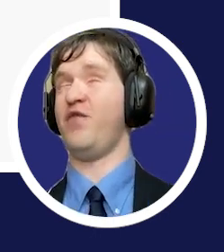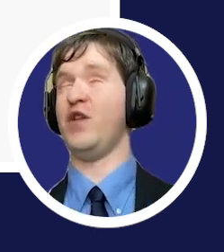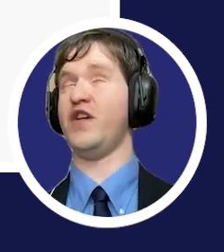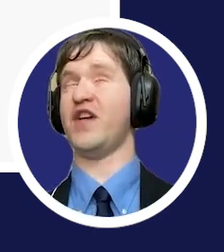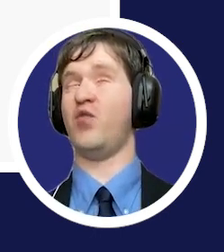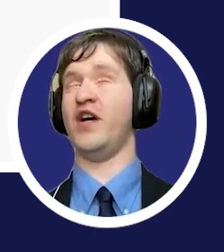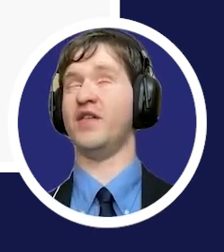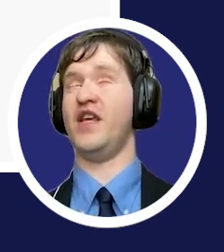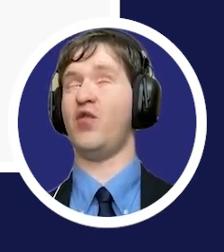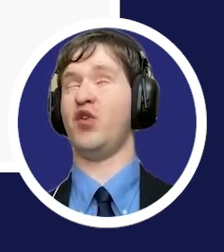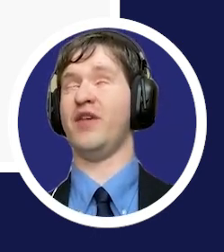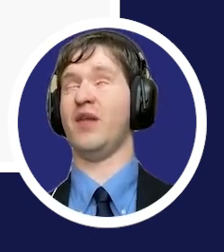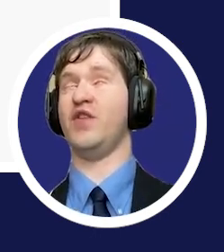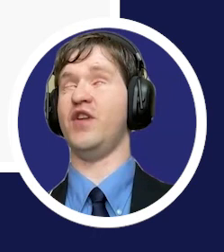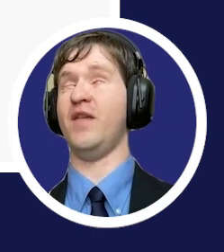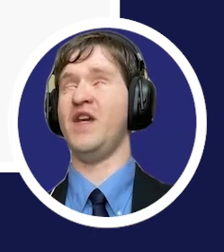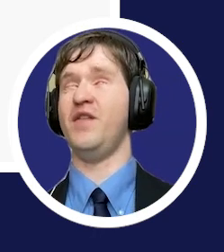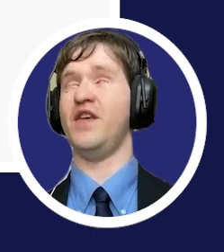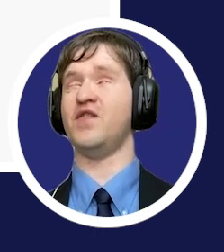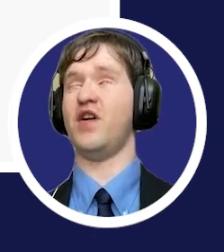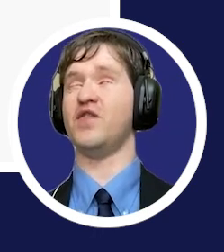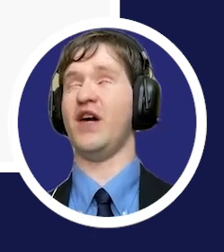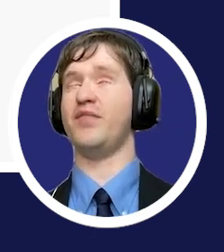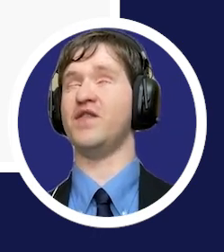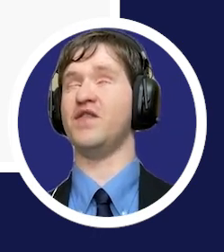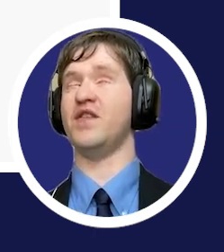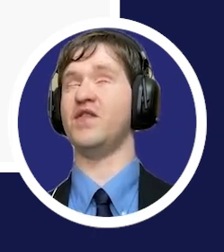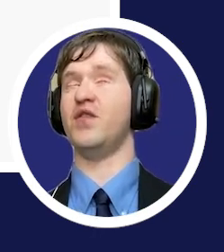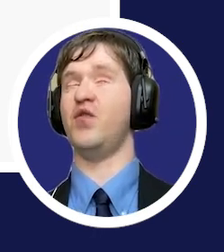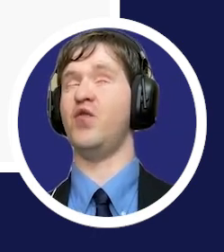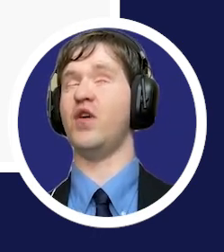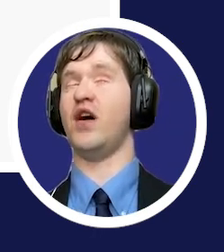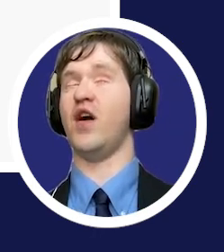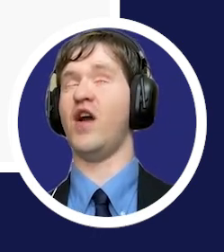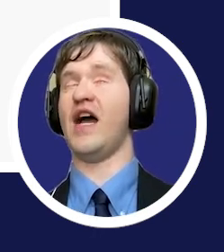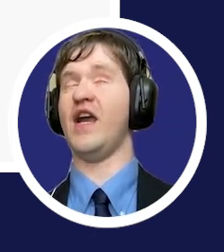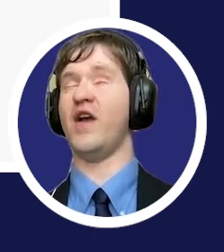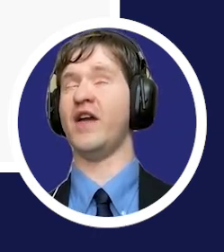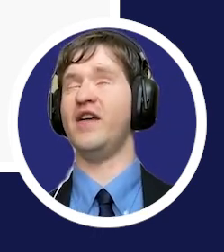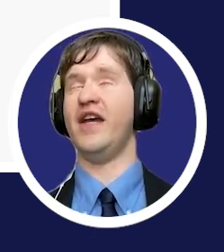If we look at Title I, equal employment opportunity, this talks about businesses who are hiring,